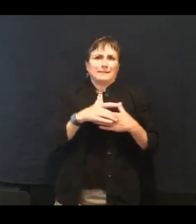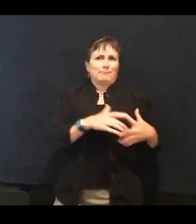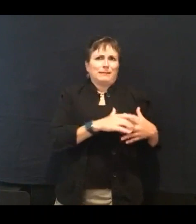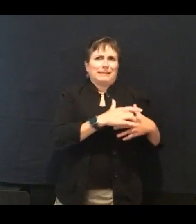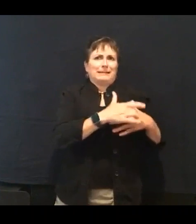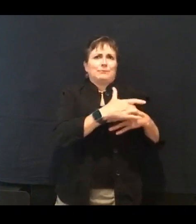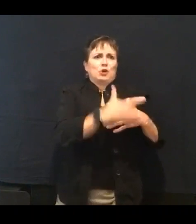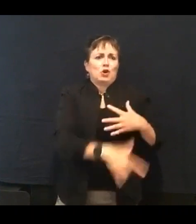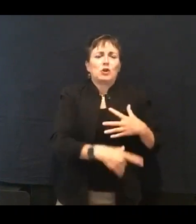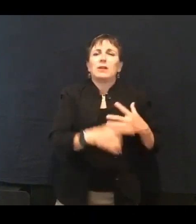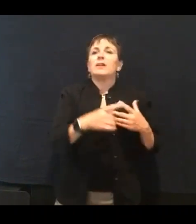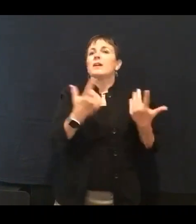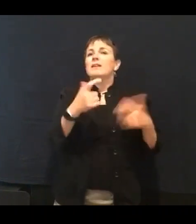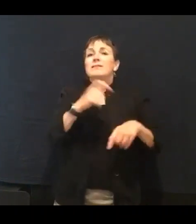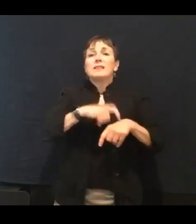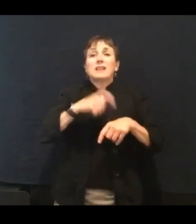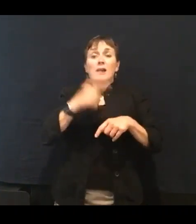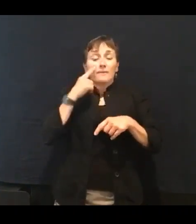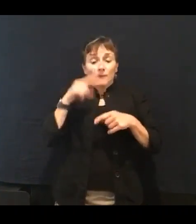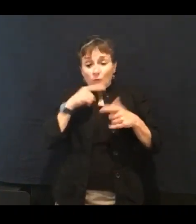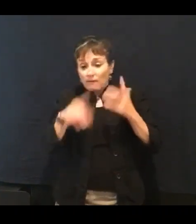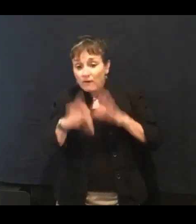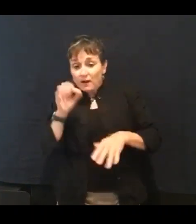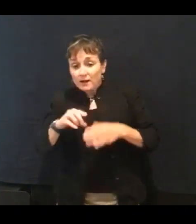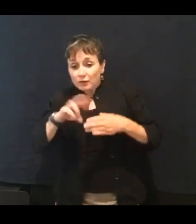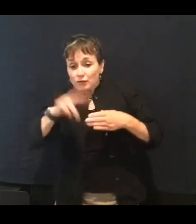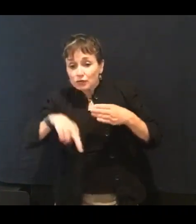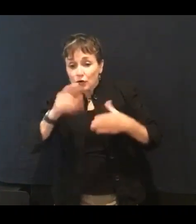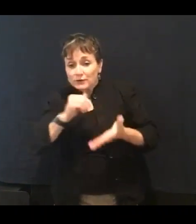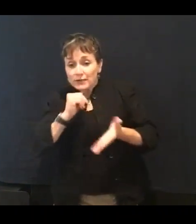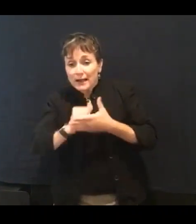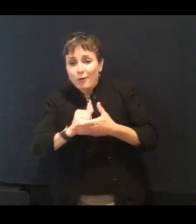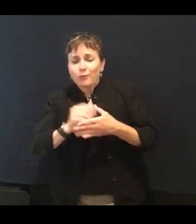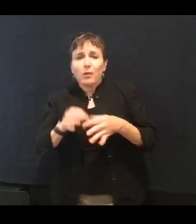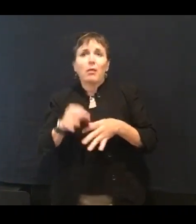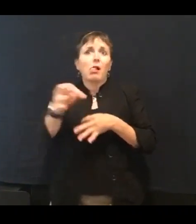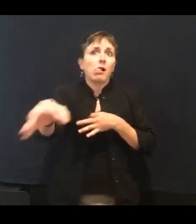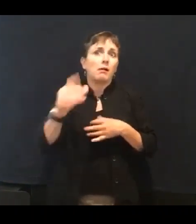desired. So they were ruled out early on. But gene therapy and